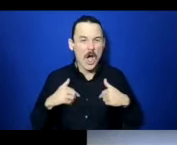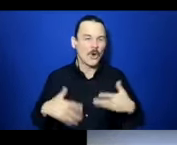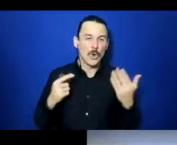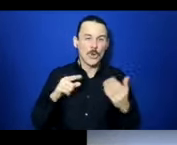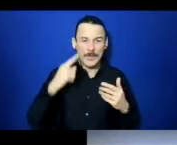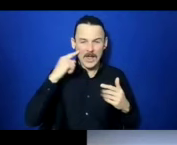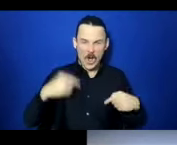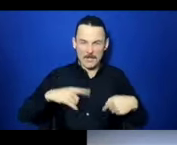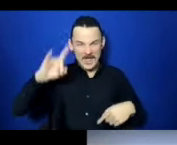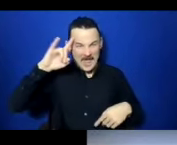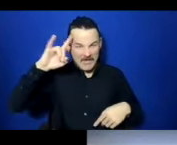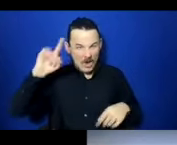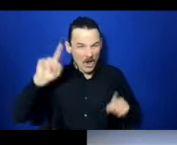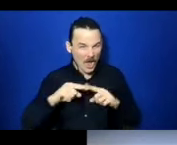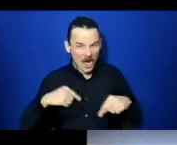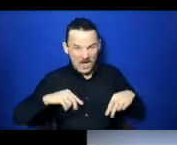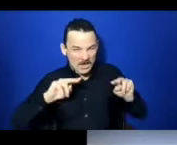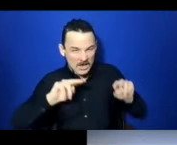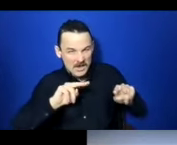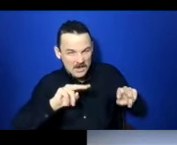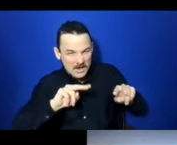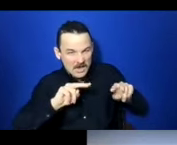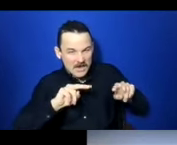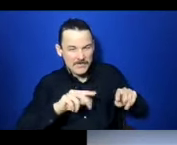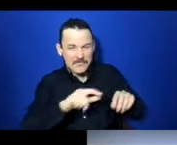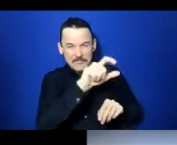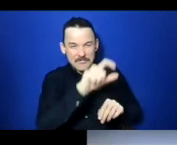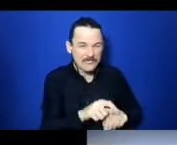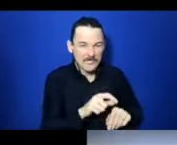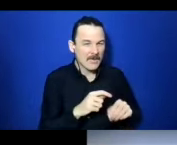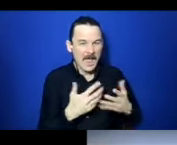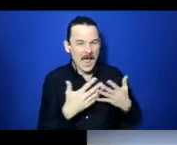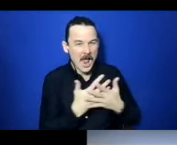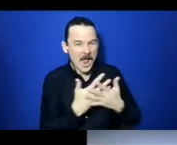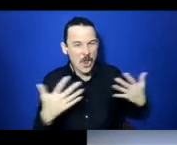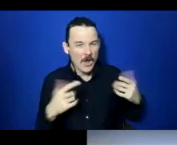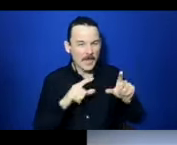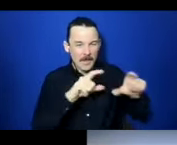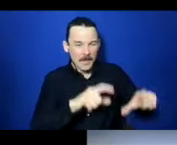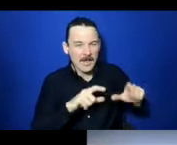long somebody's spending in in whatever shop in whatever shopping centre with BindiMaps.